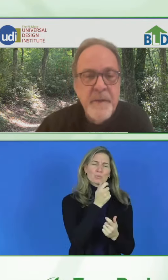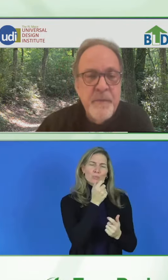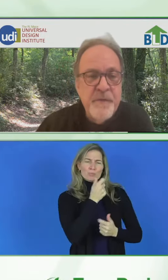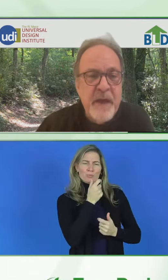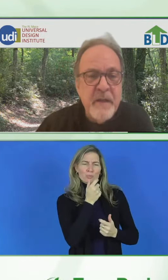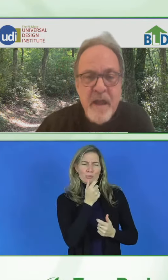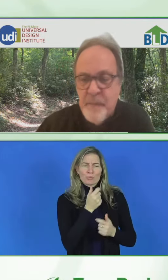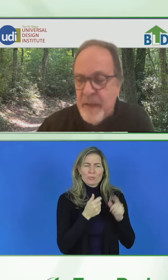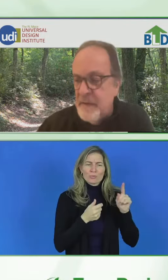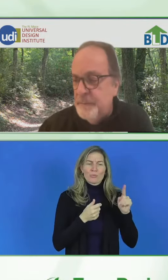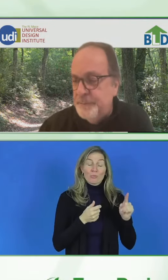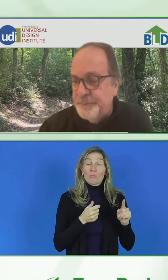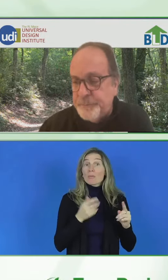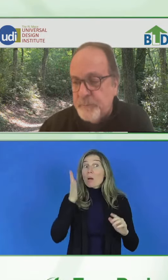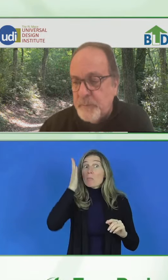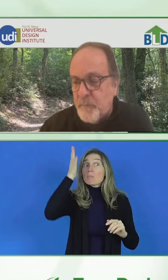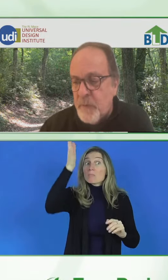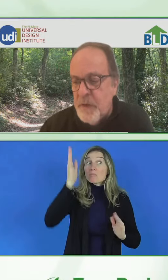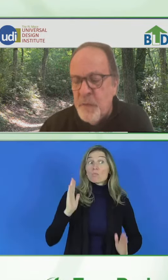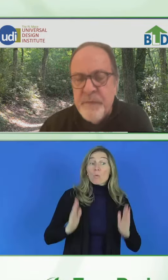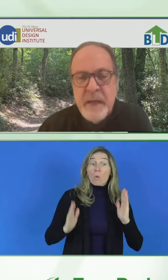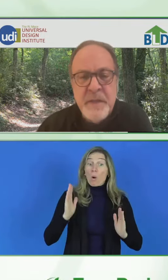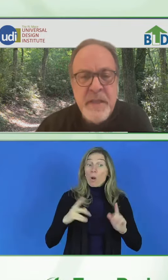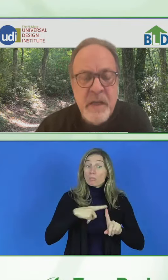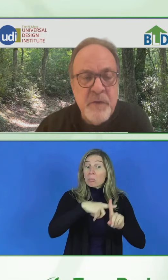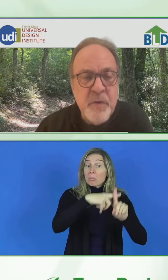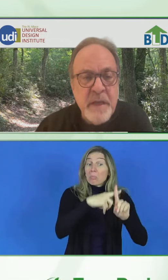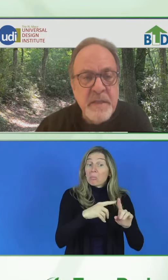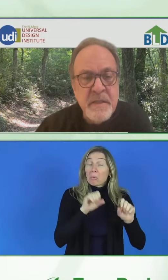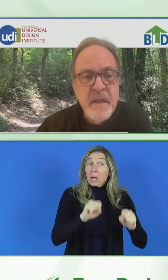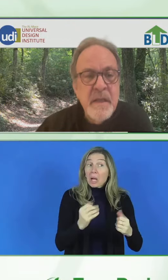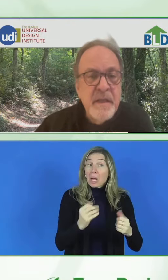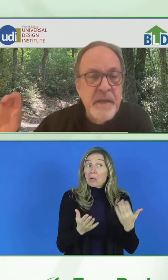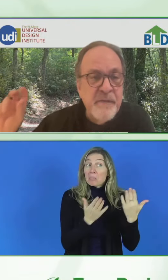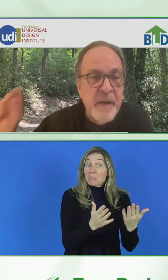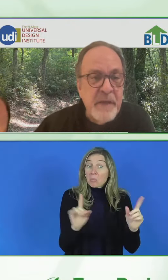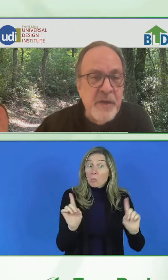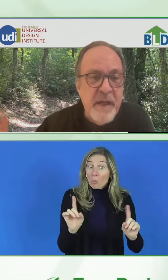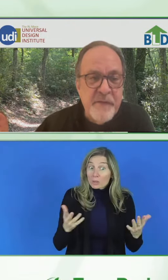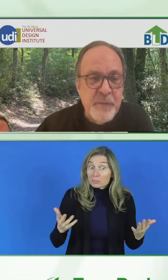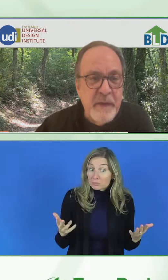Final comments, we have this caregiver crisis, you don't have to